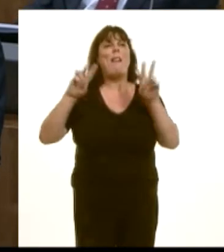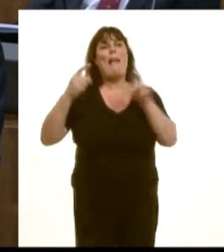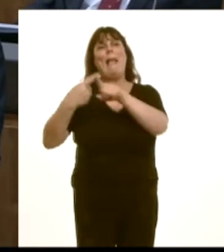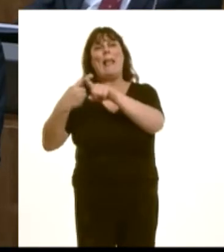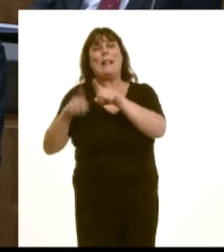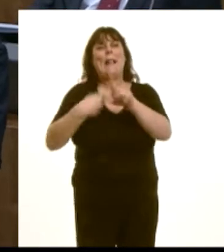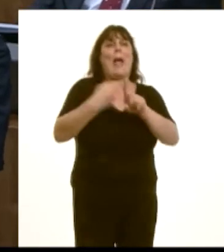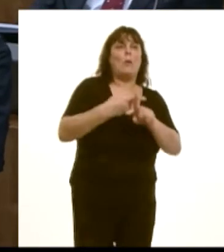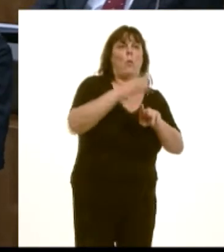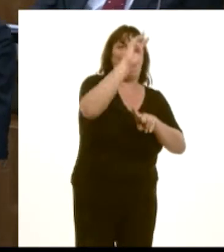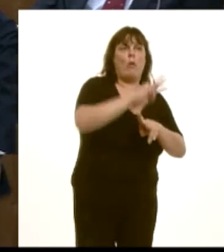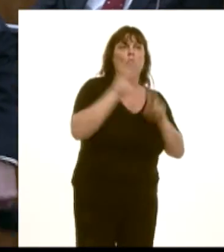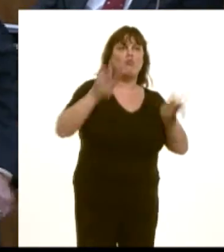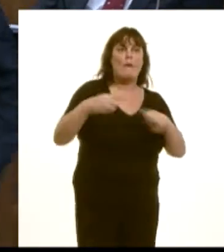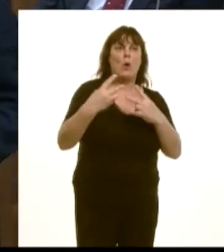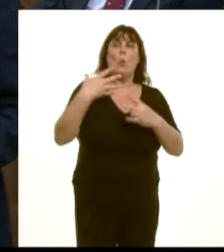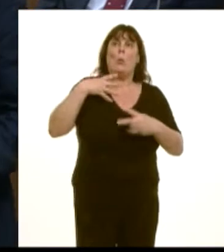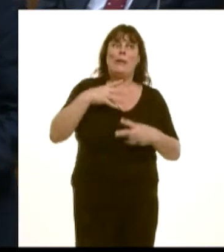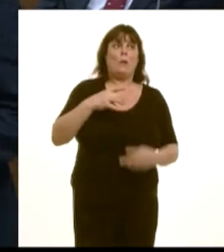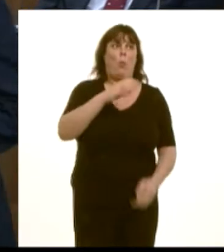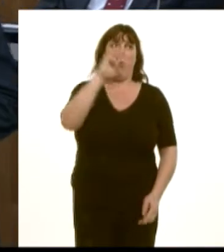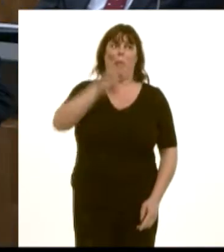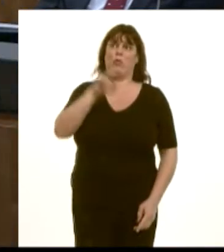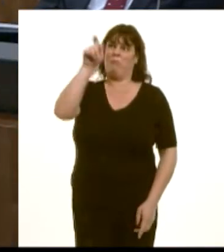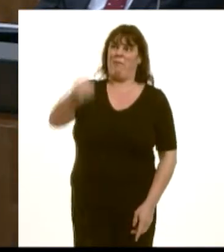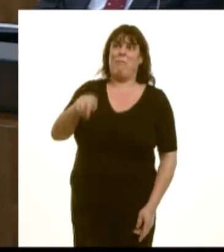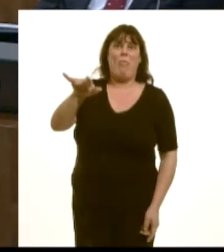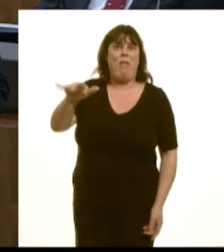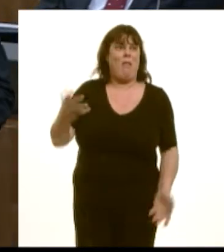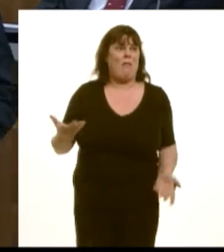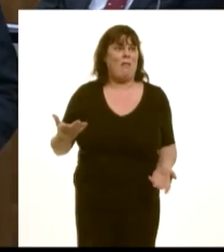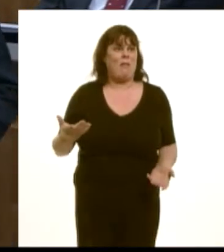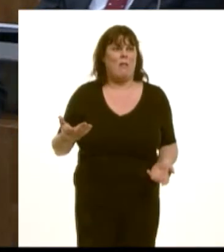be representation from Wales as part of it. Otherwise, of course, what credibility can